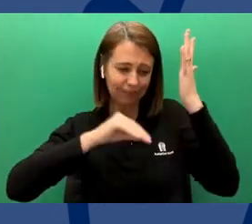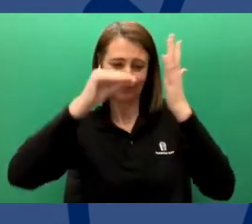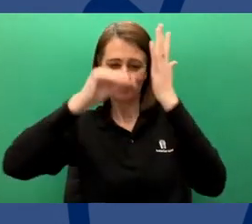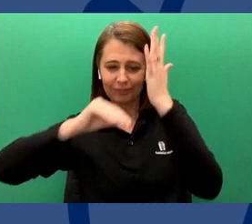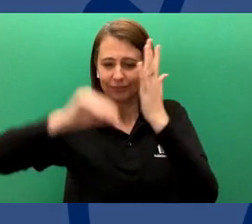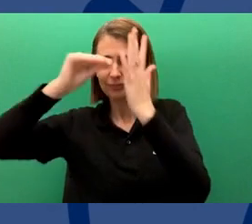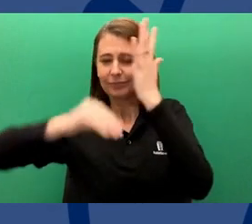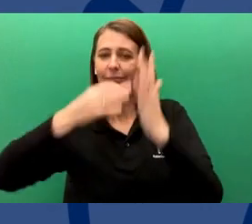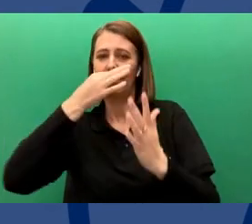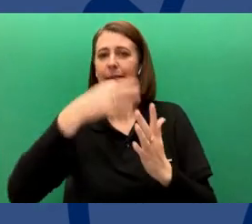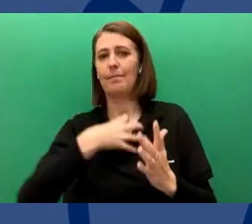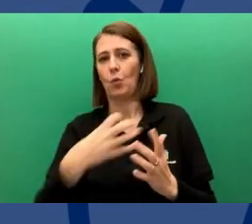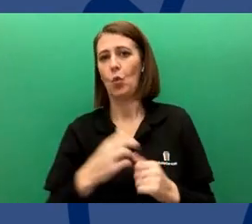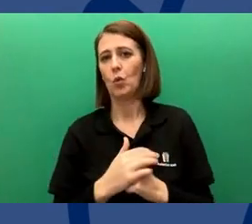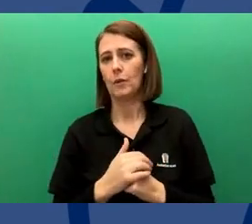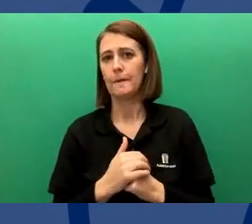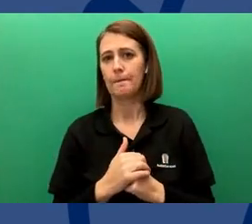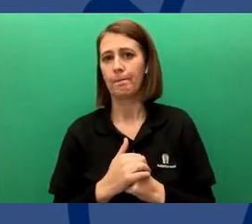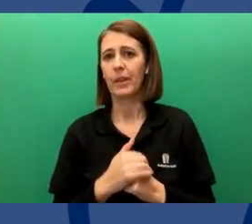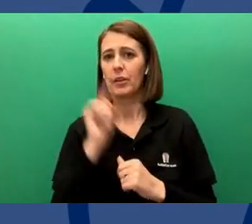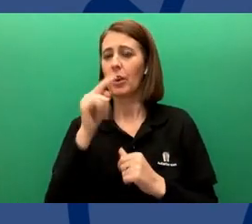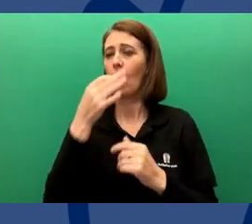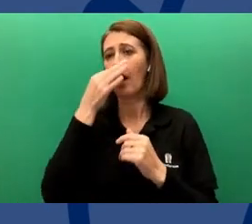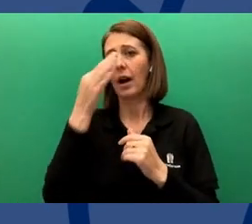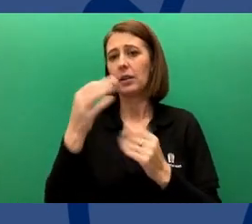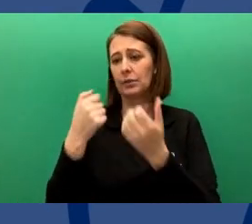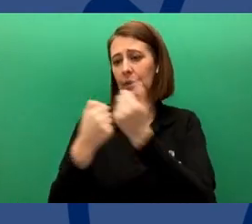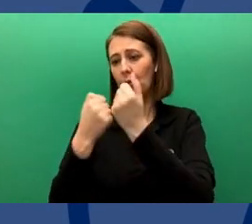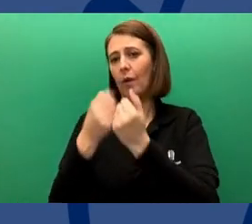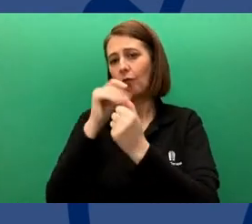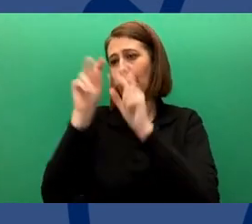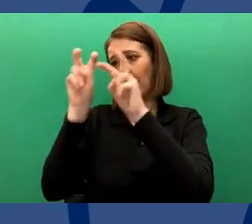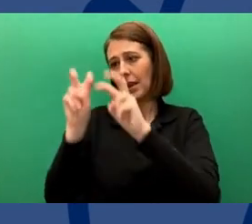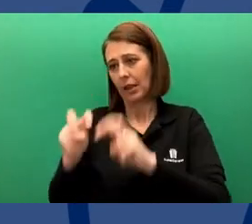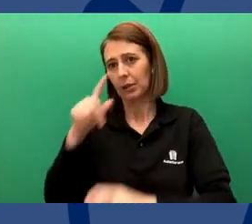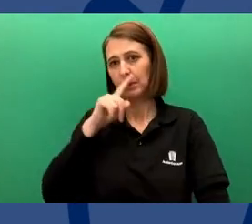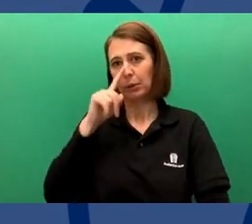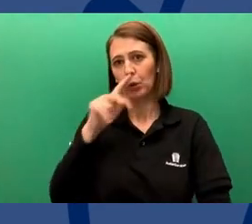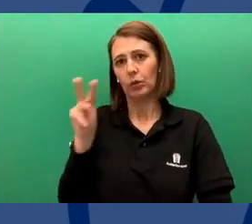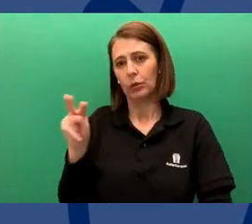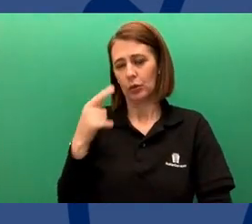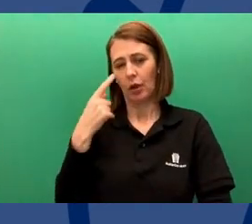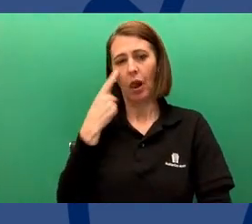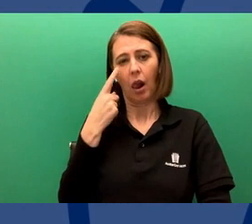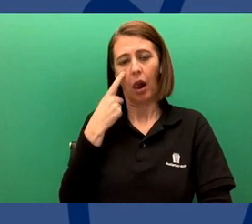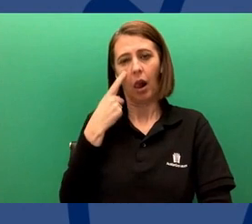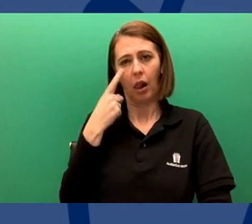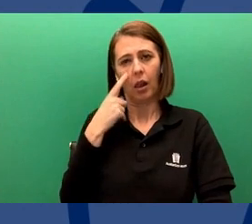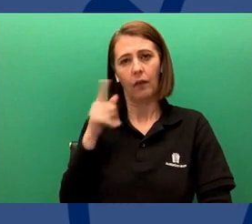support from the accounting profession, just to keep their eye out for that. And please